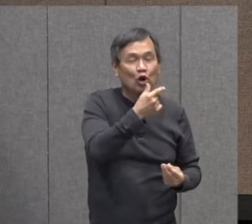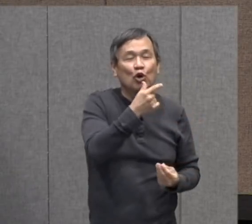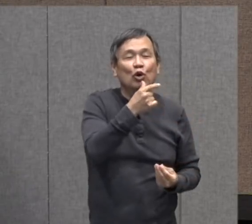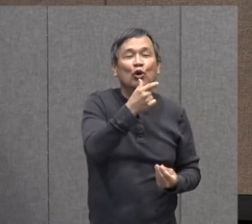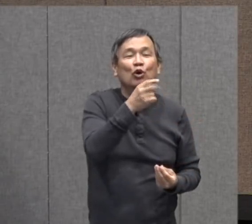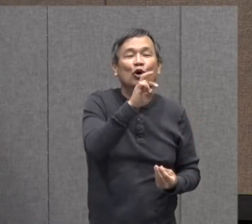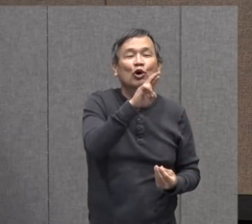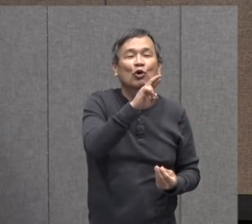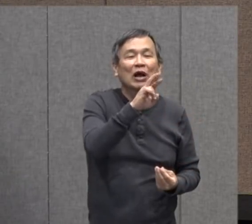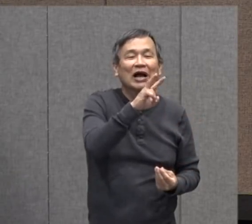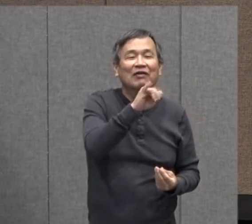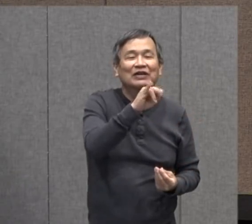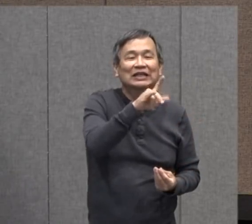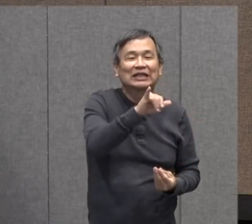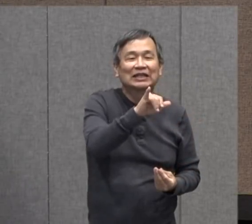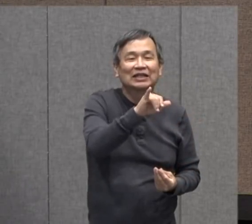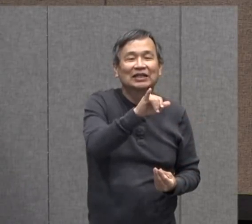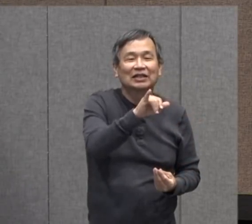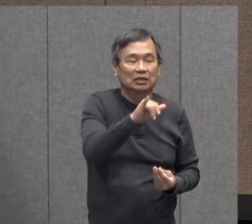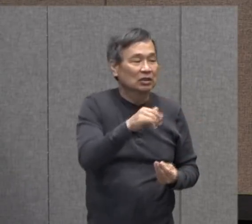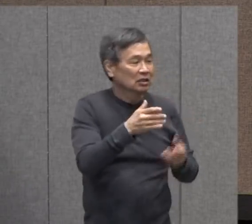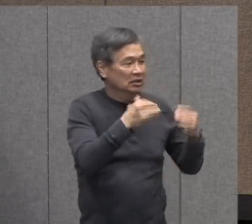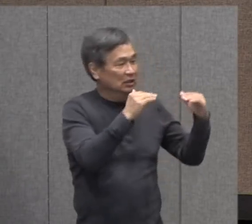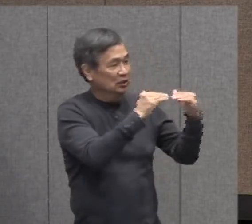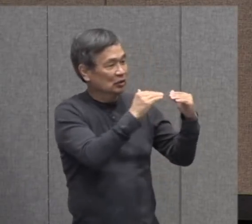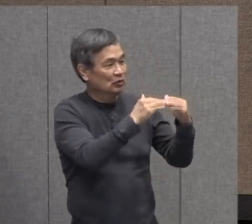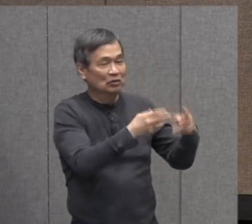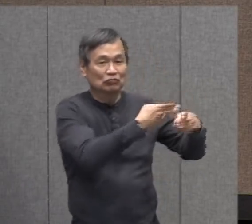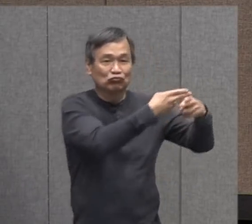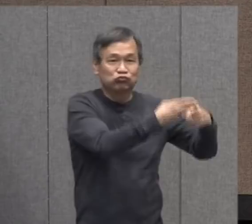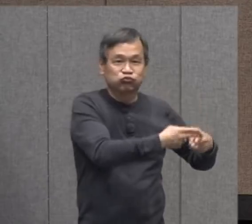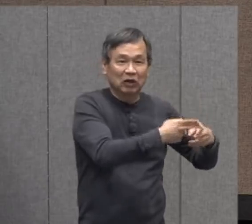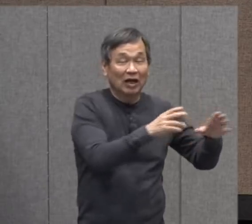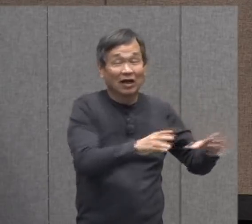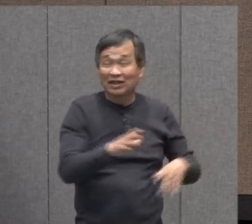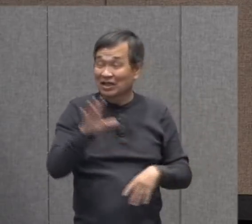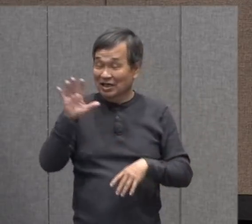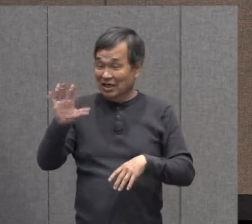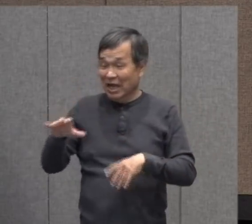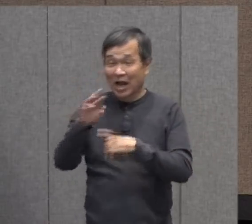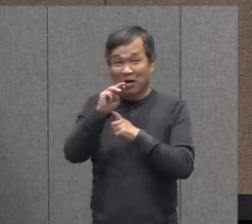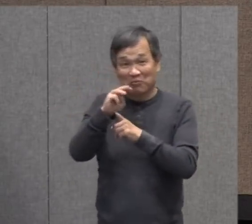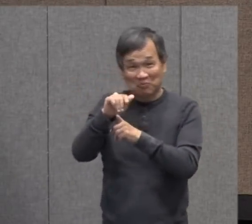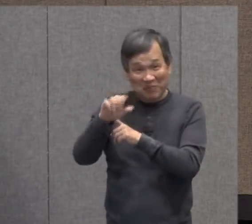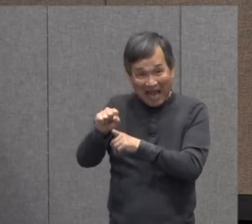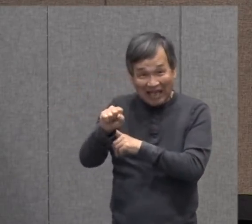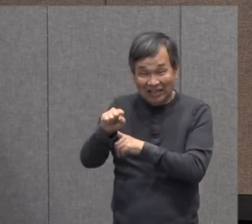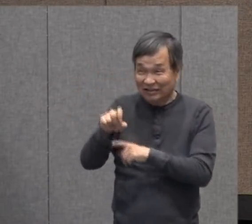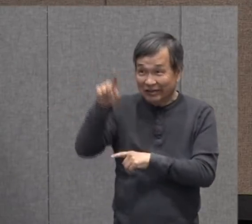but gravity on earth, moon and Mars is different and we would have a different weight.